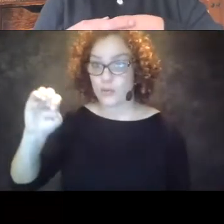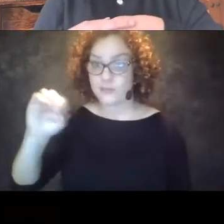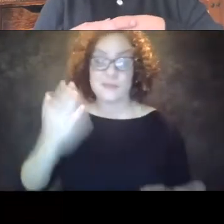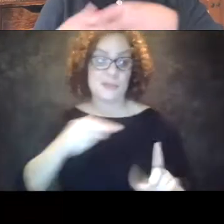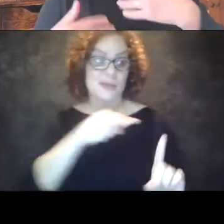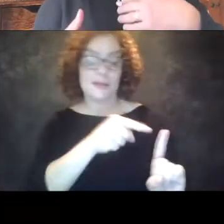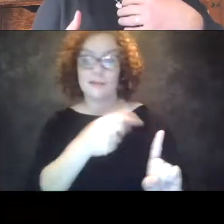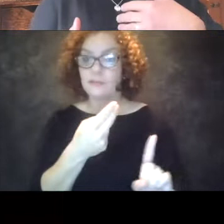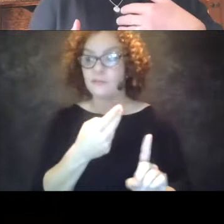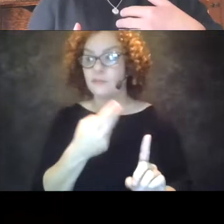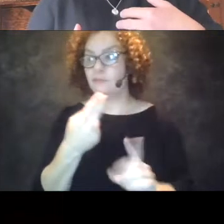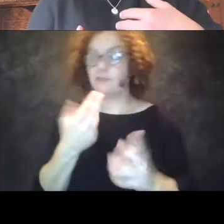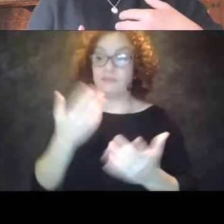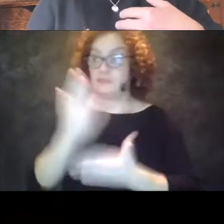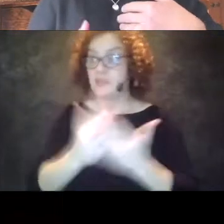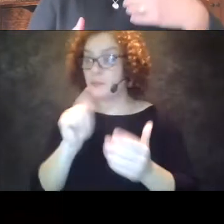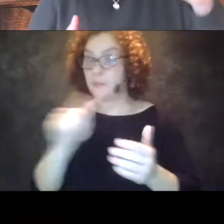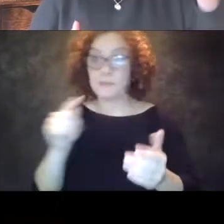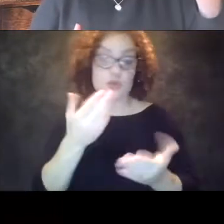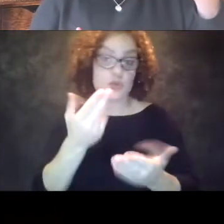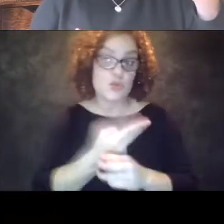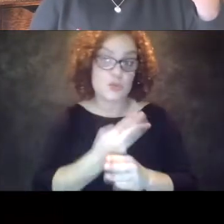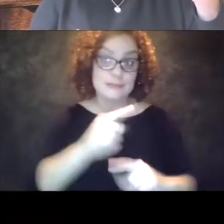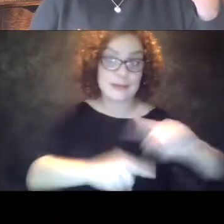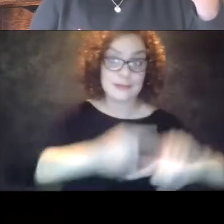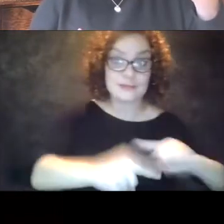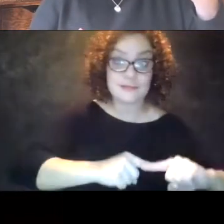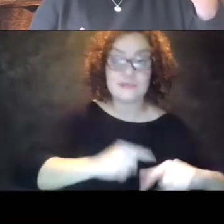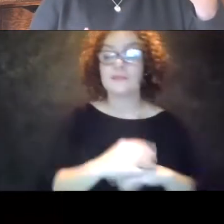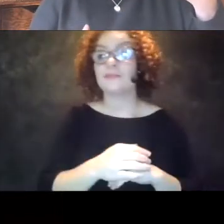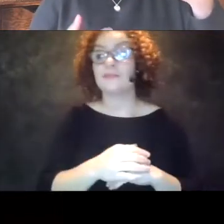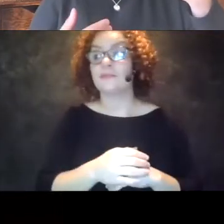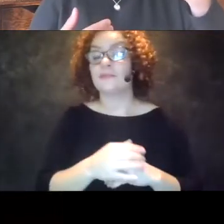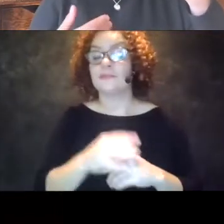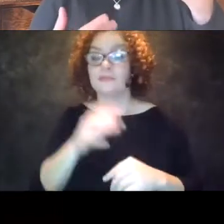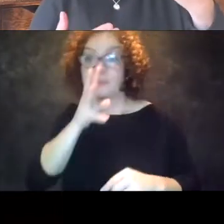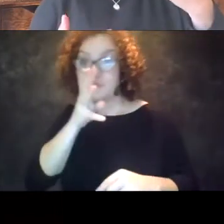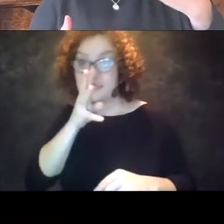may use some sign language, because their speech may not be very developed, or it may